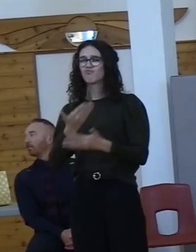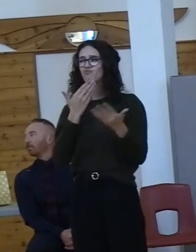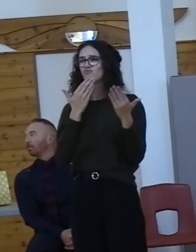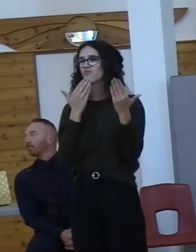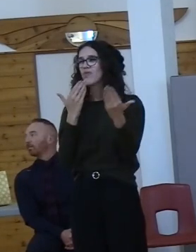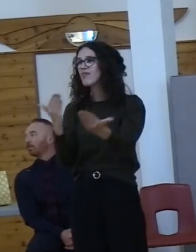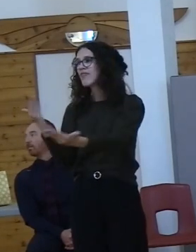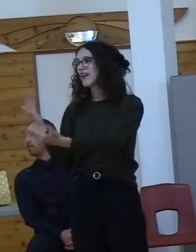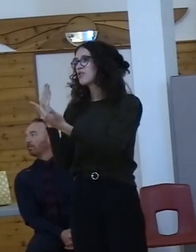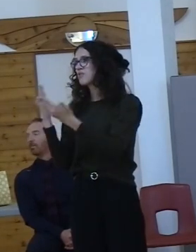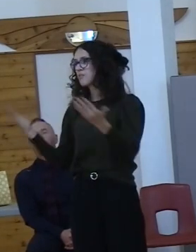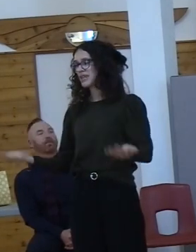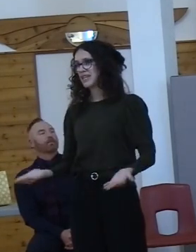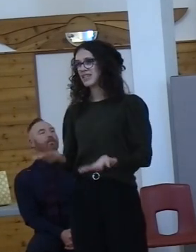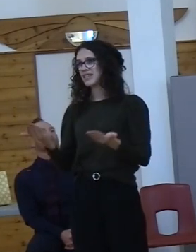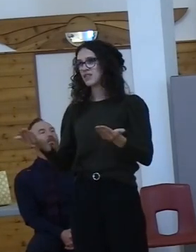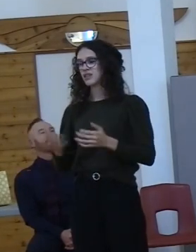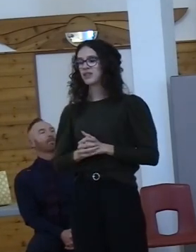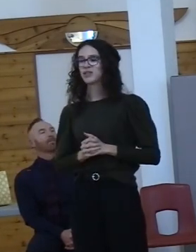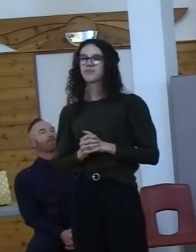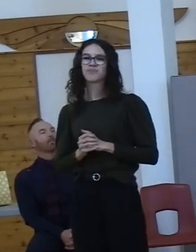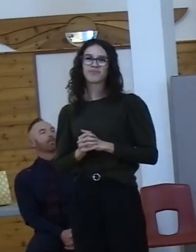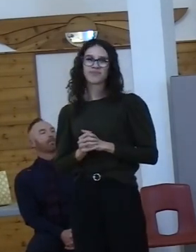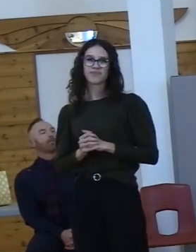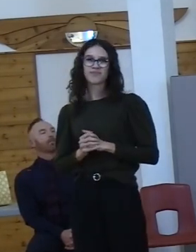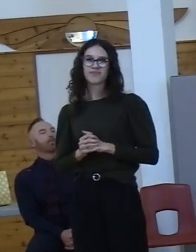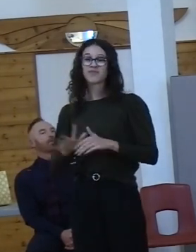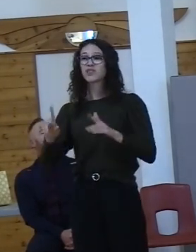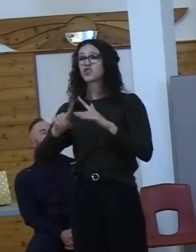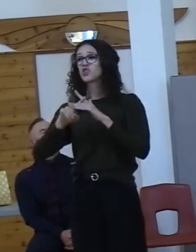So to start off, we're just going to do some housekeeping.